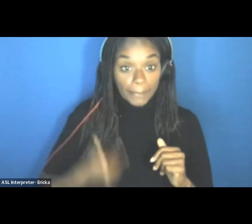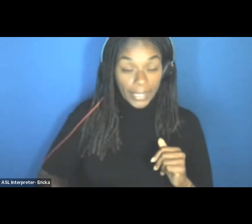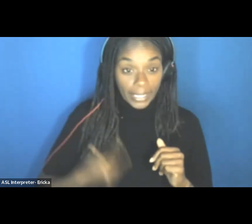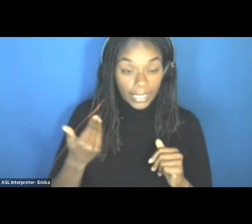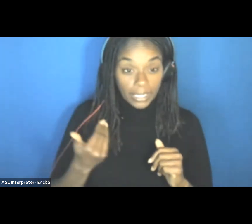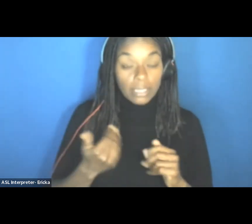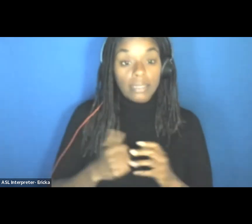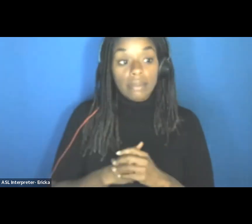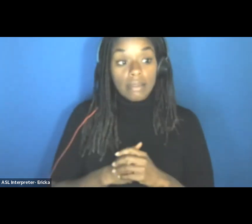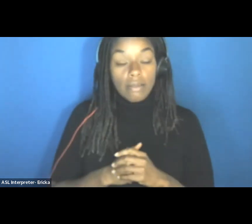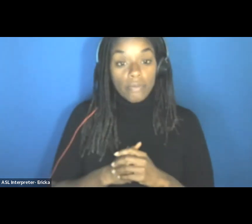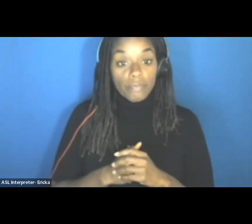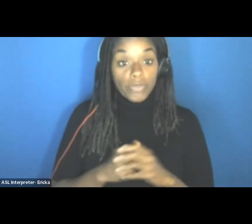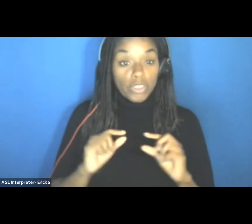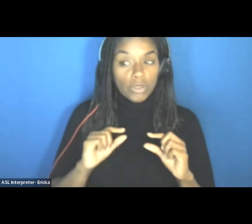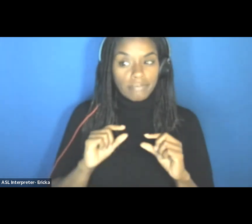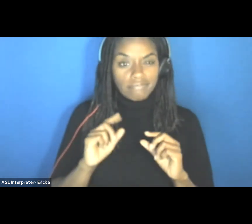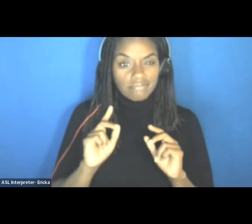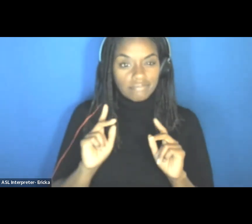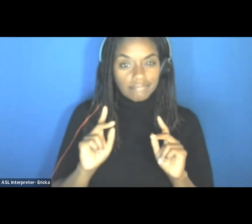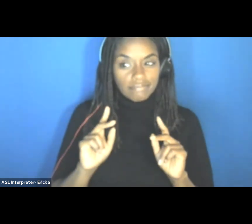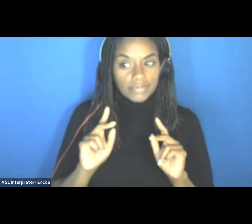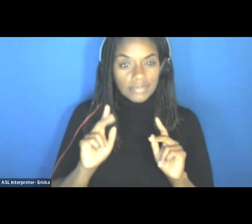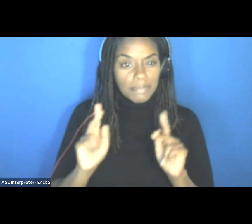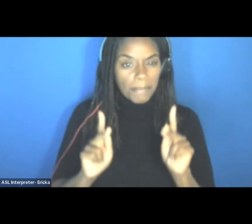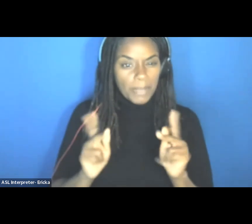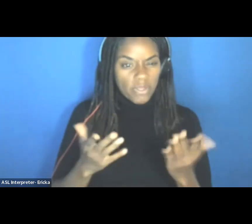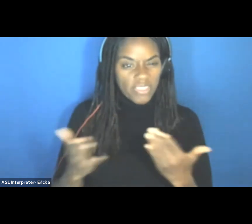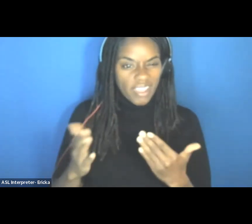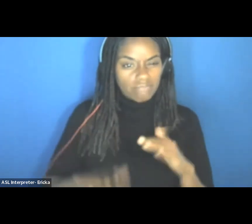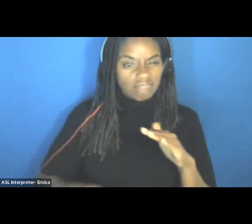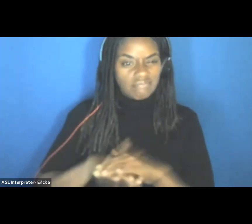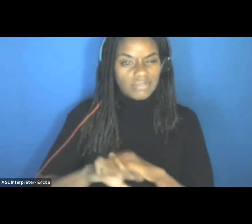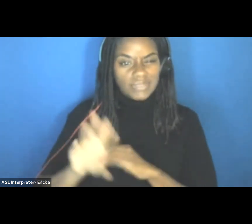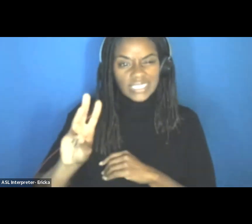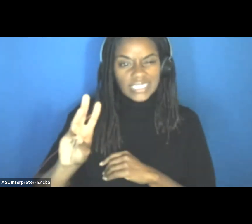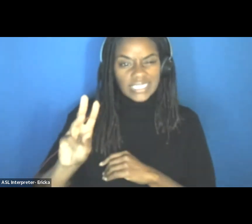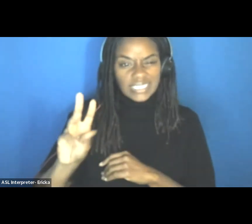I remember not seeing too many people like myself.